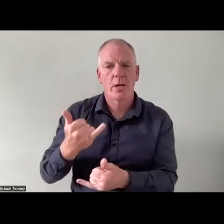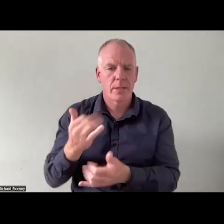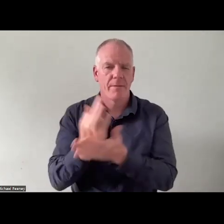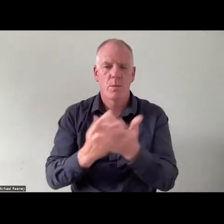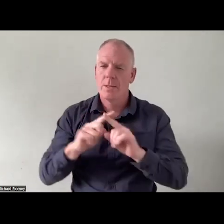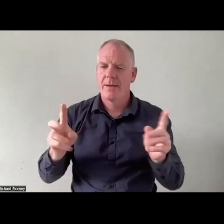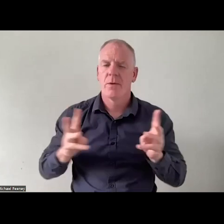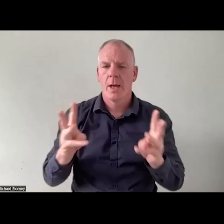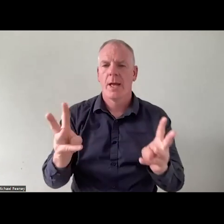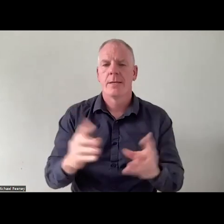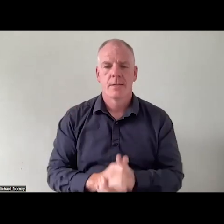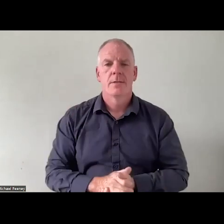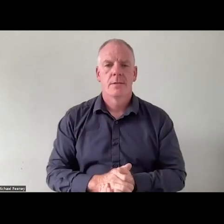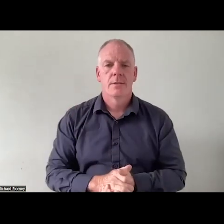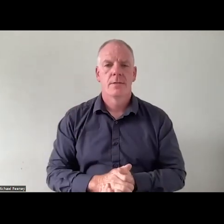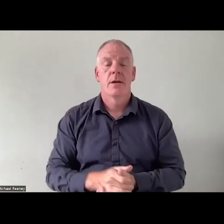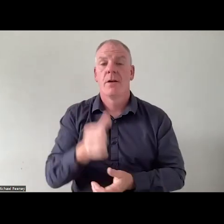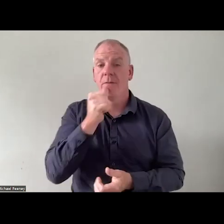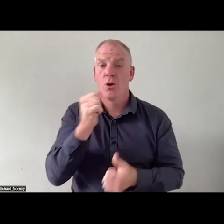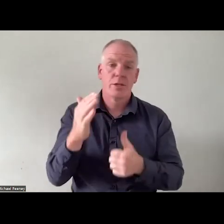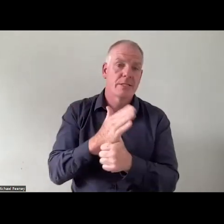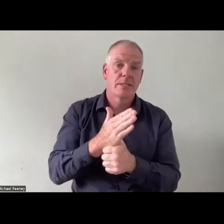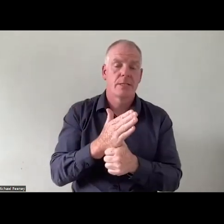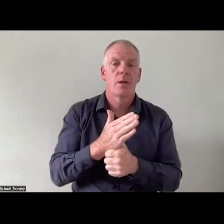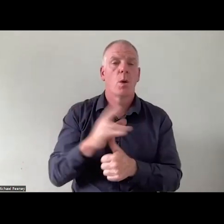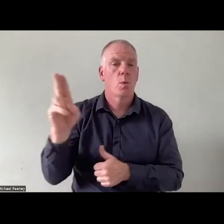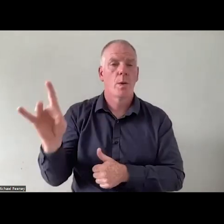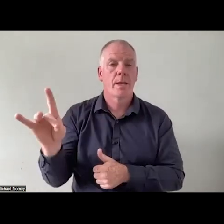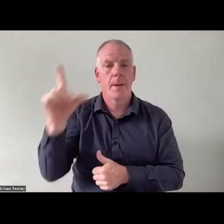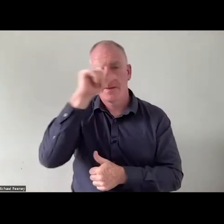I was part of the original in the UK, a thing called See a Voice Project,